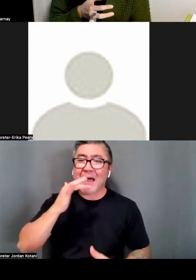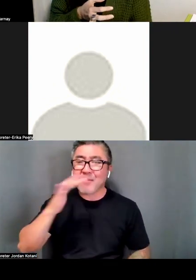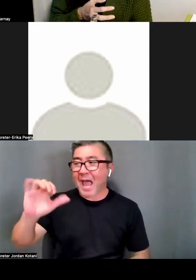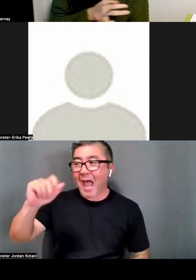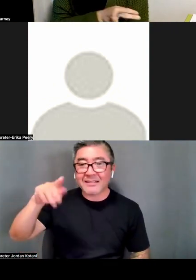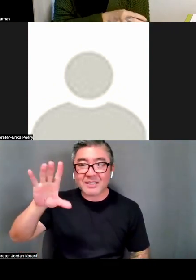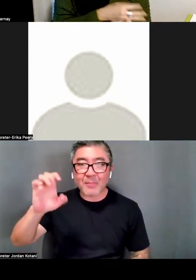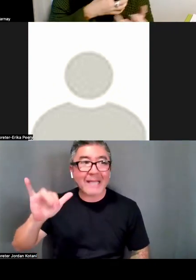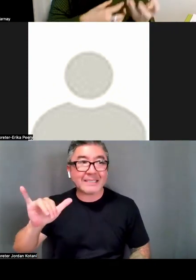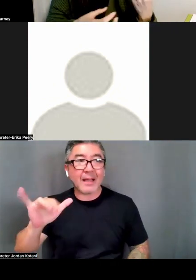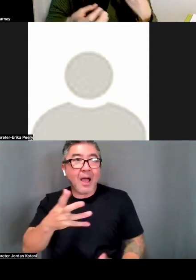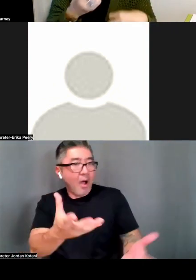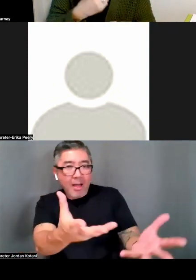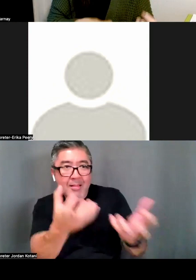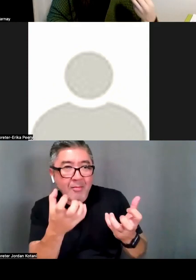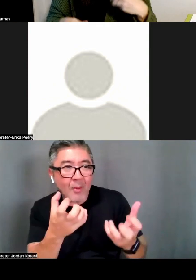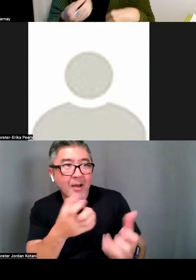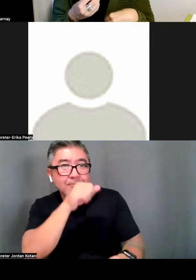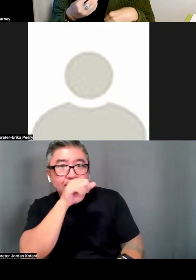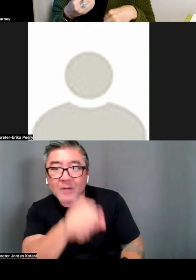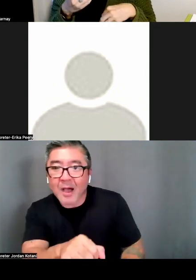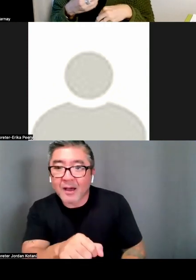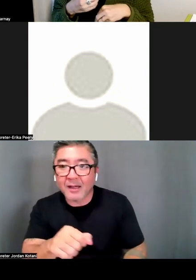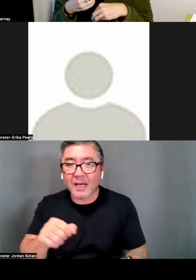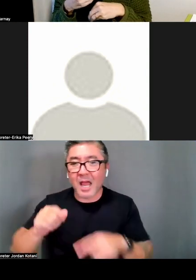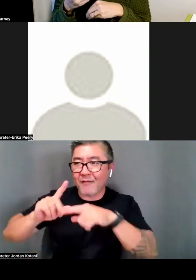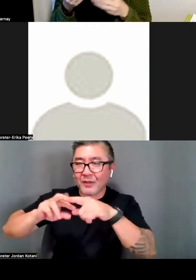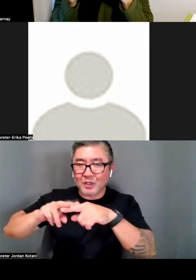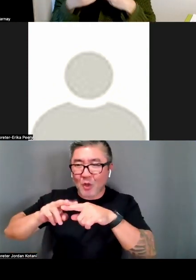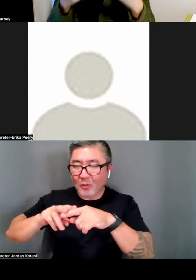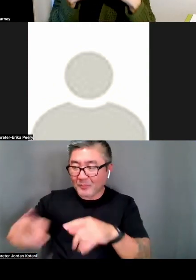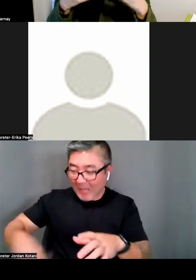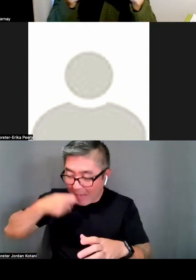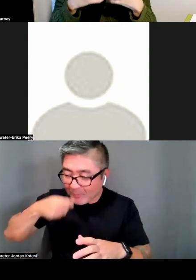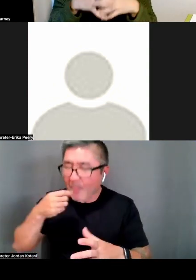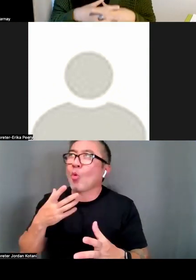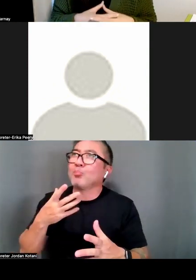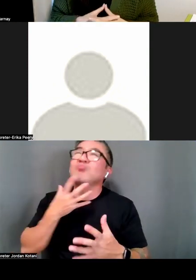salty foods. Those hyposensitive-to-taste children will be craving that and looking for it.